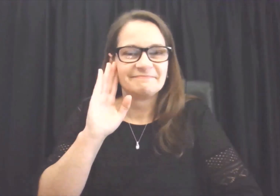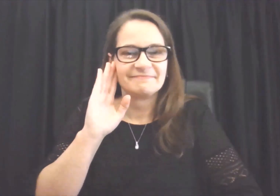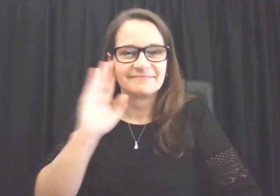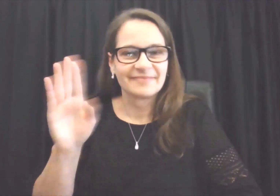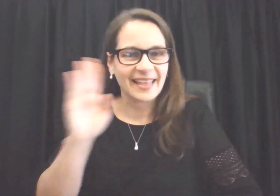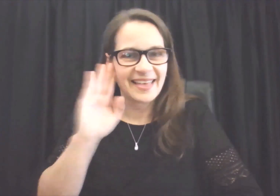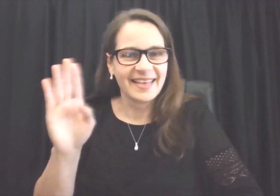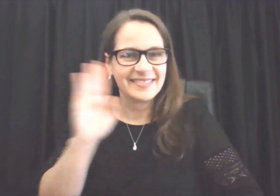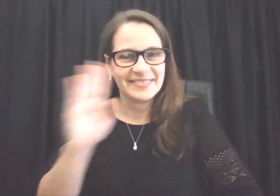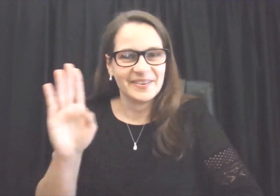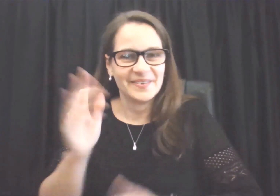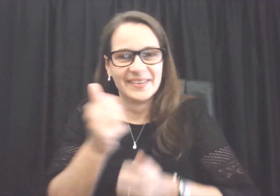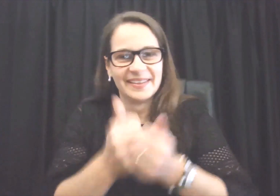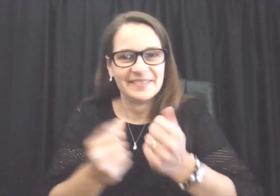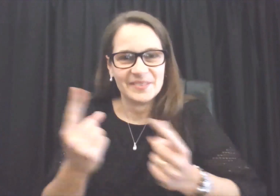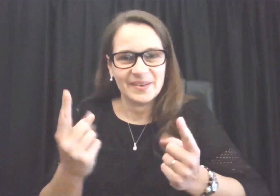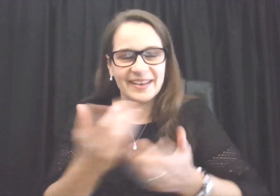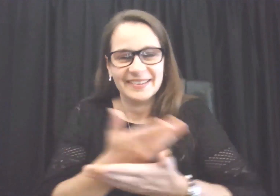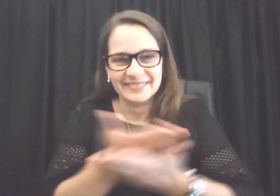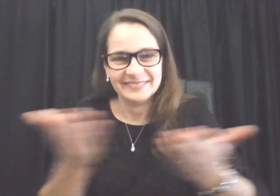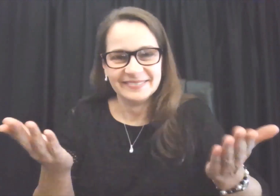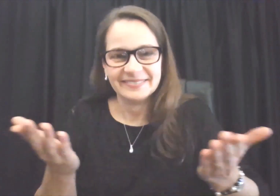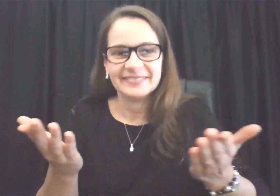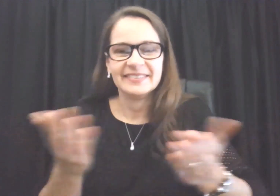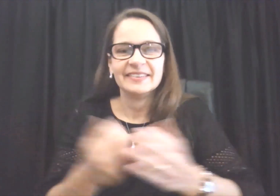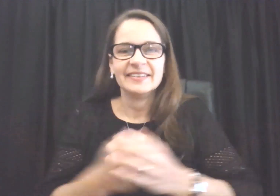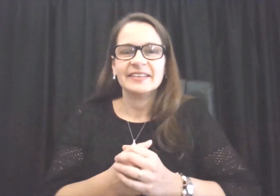hi good to see you all